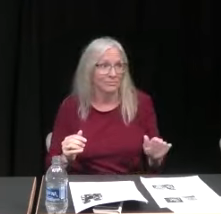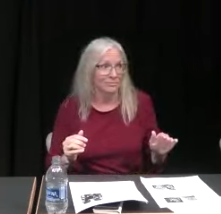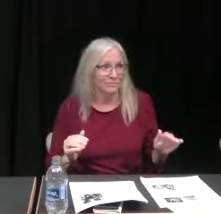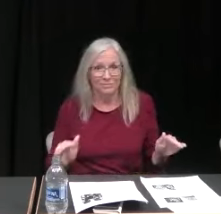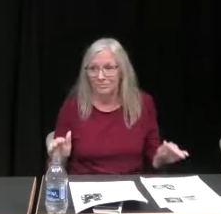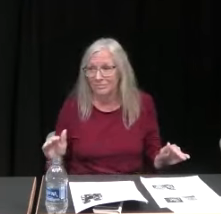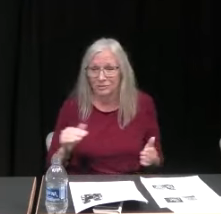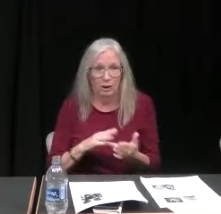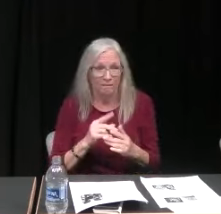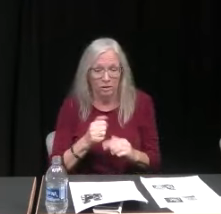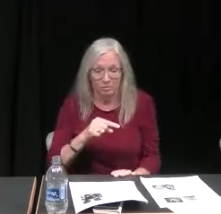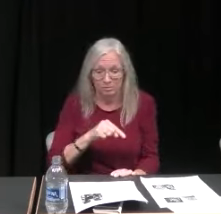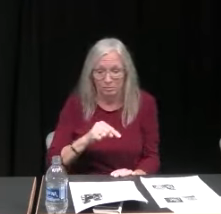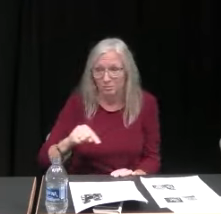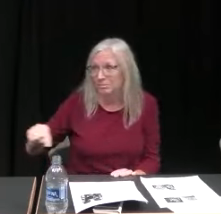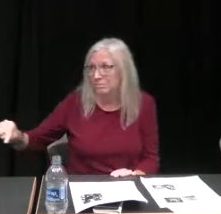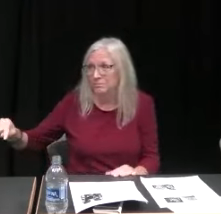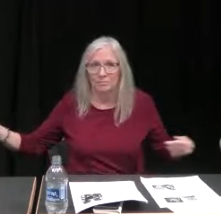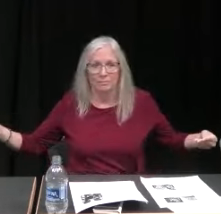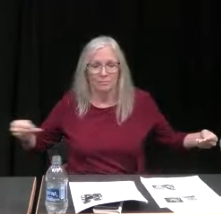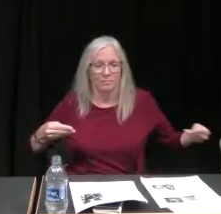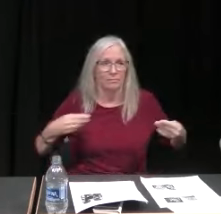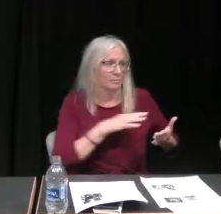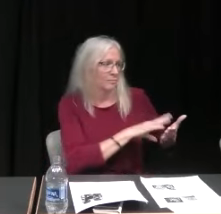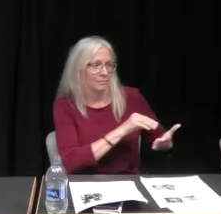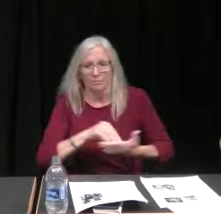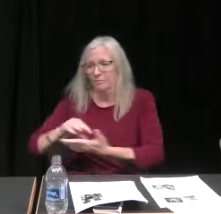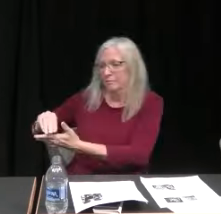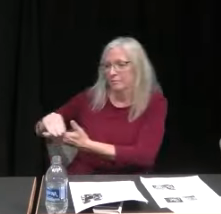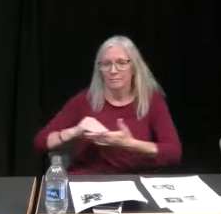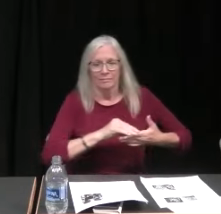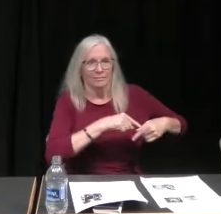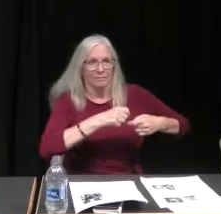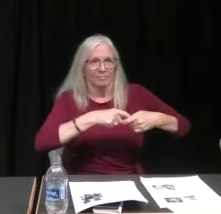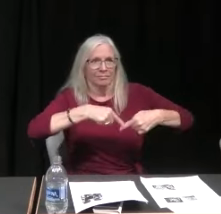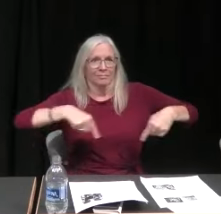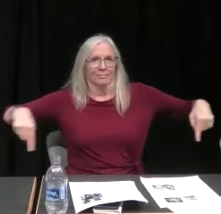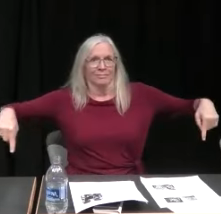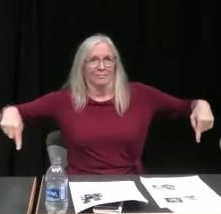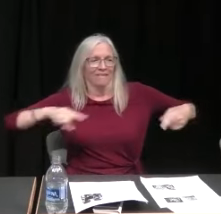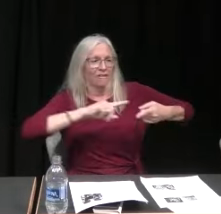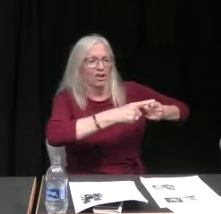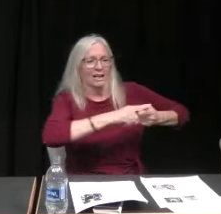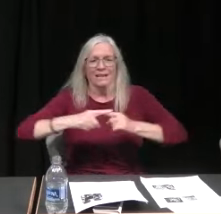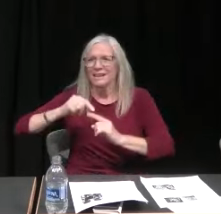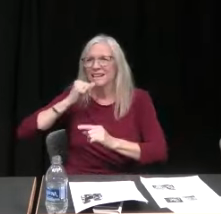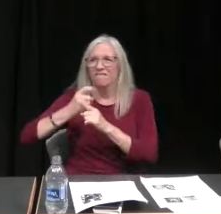on from generation to generation often times for de people we are learning from our peers